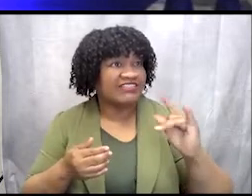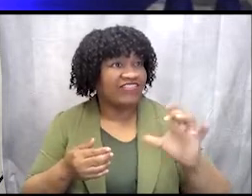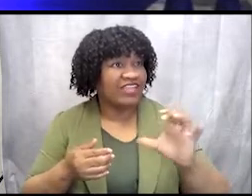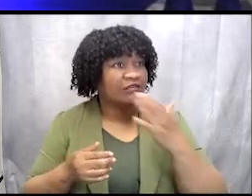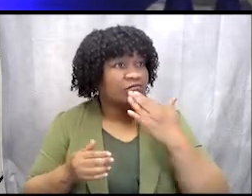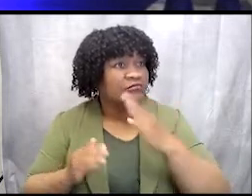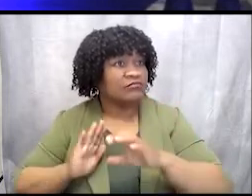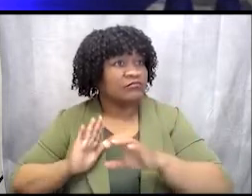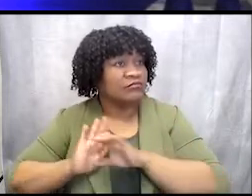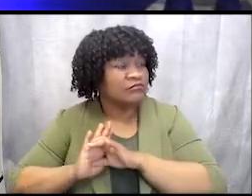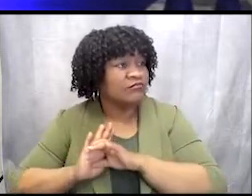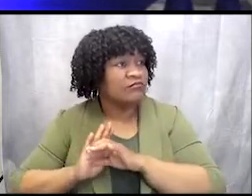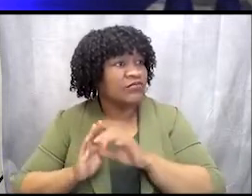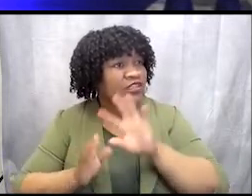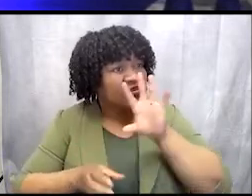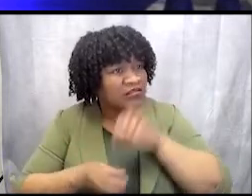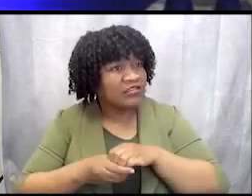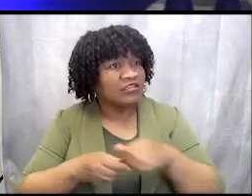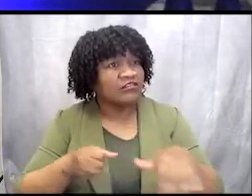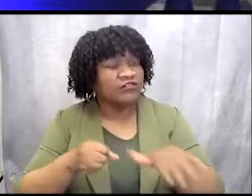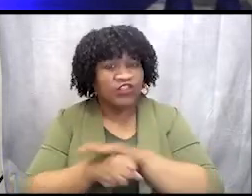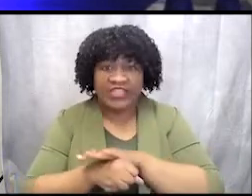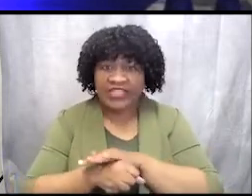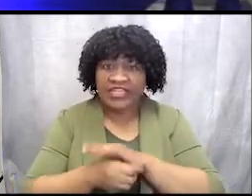to be engaged, fully engaged as real citizens.